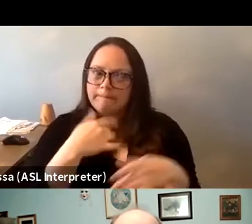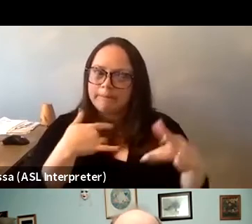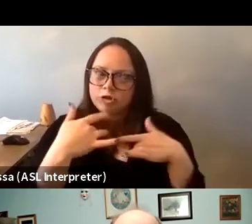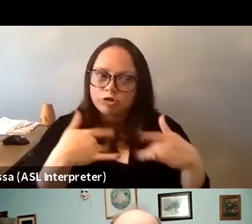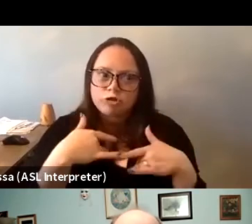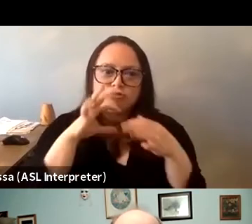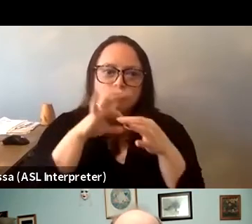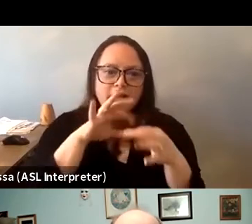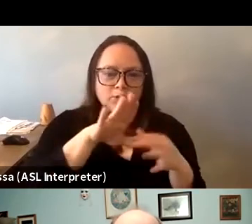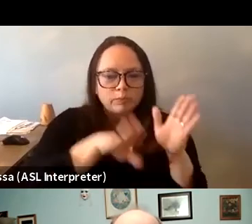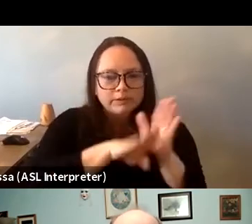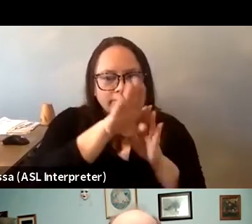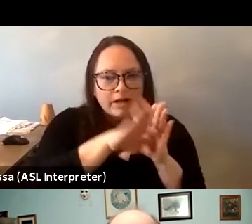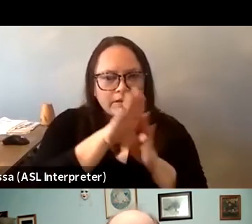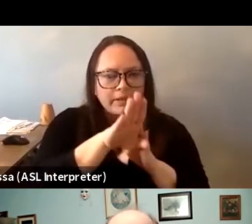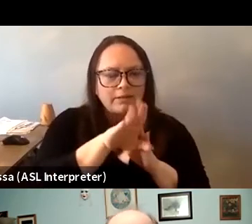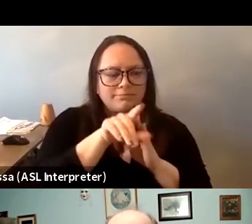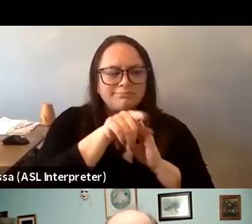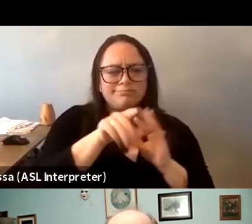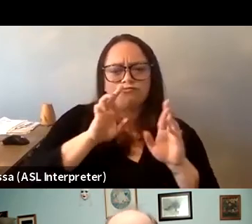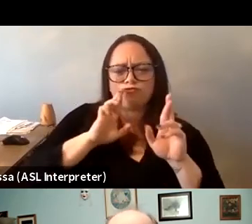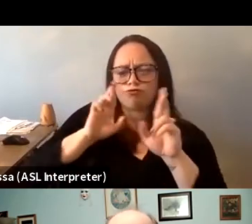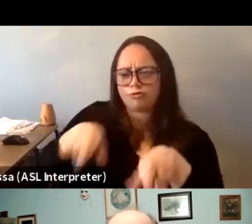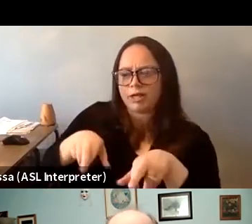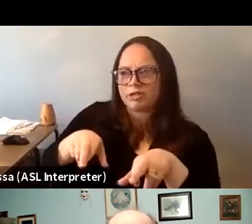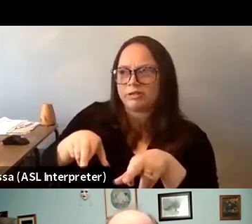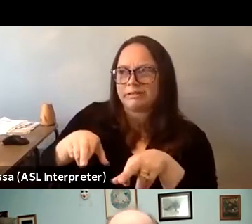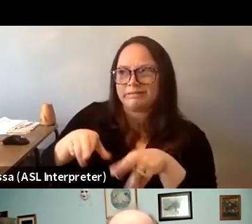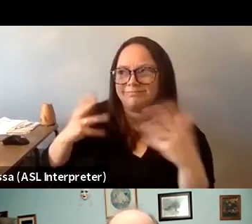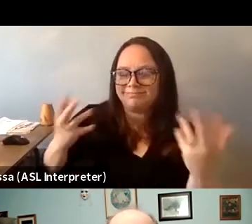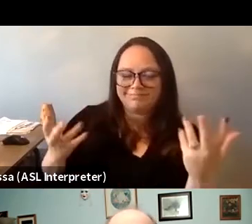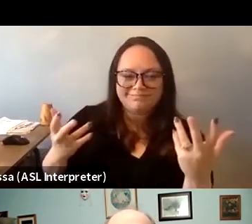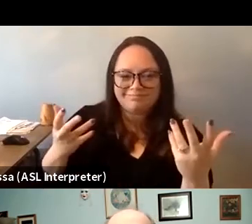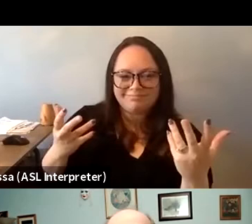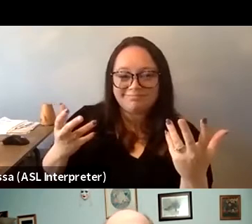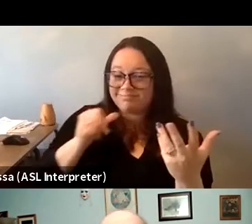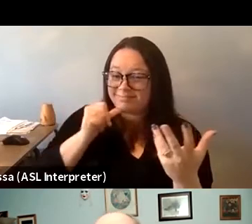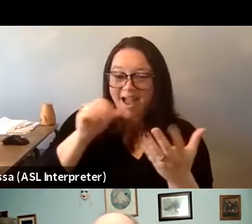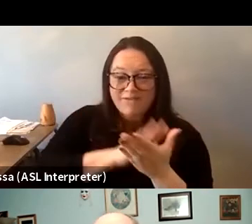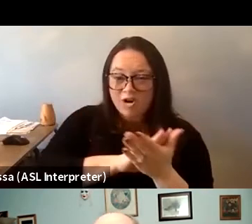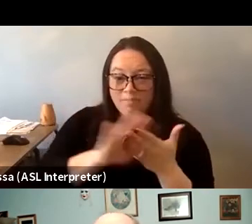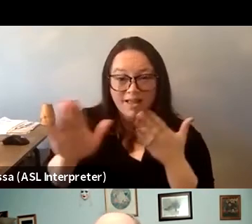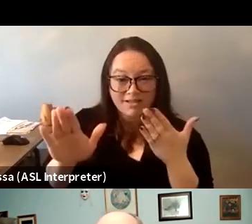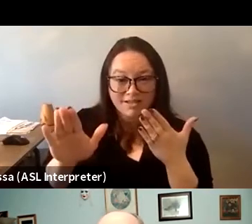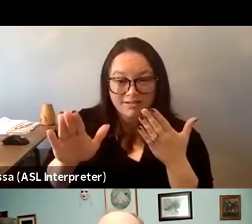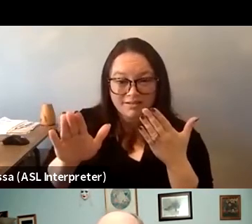reaction that I got was not very pleasant. And so I changed